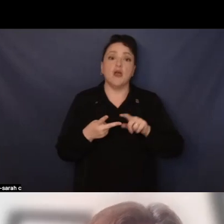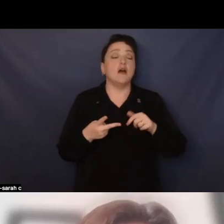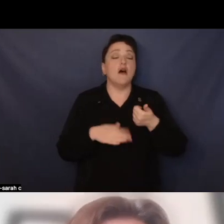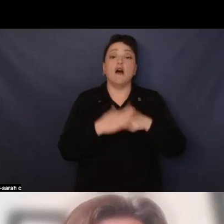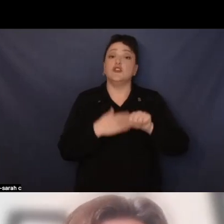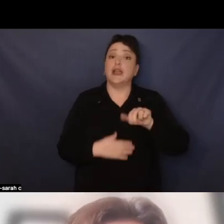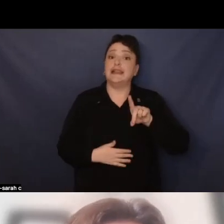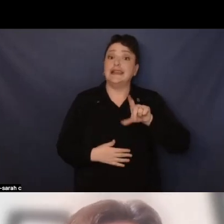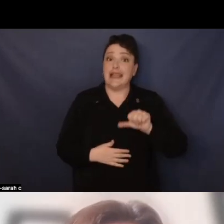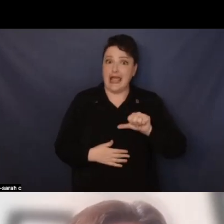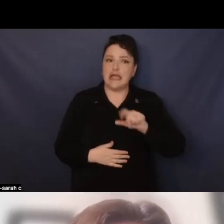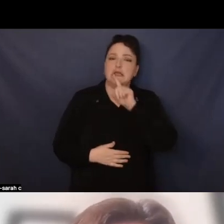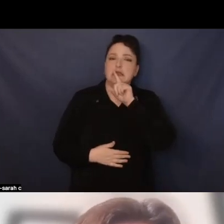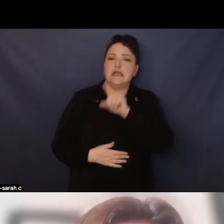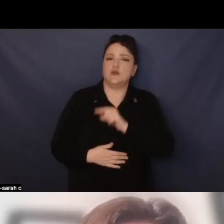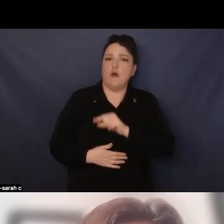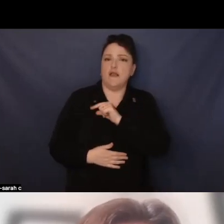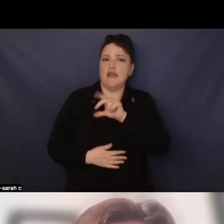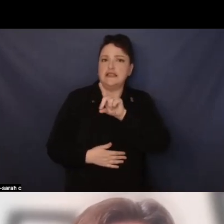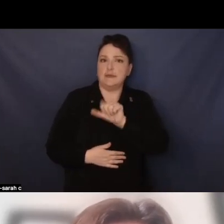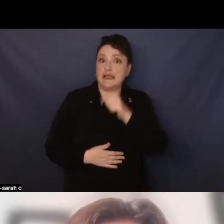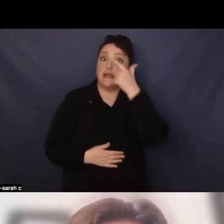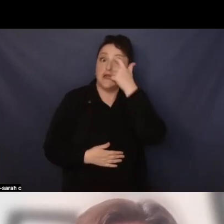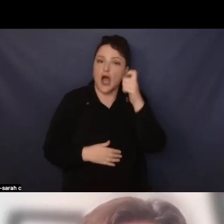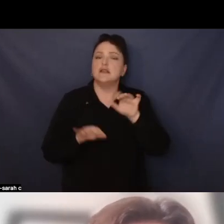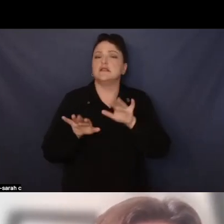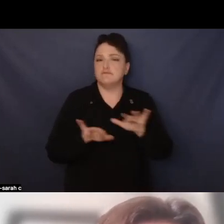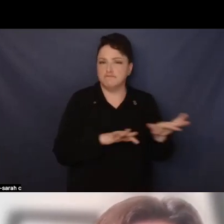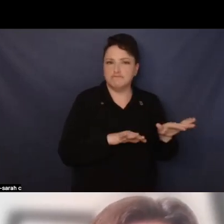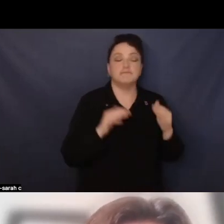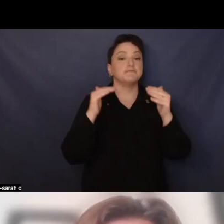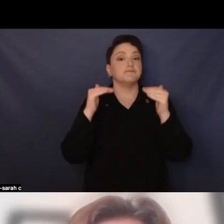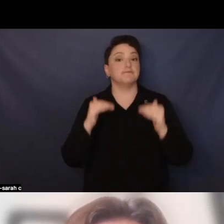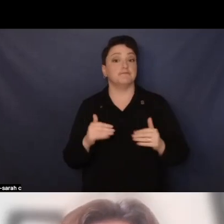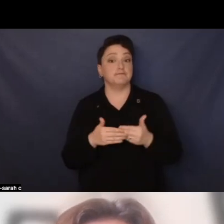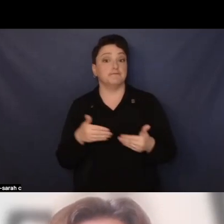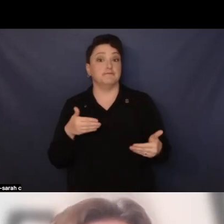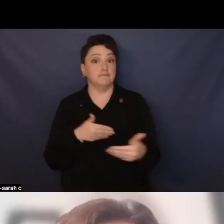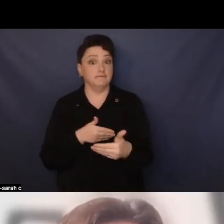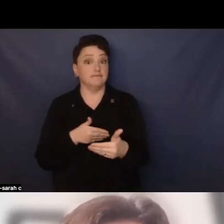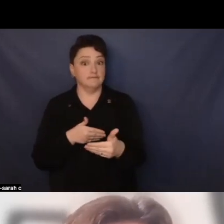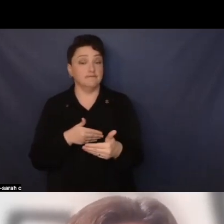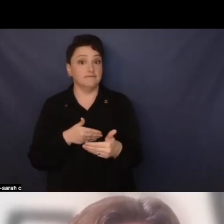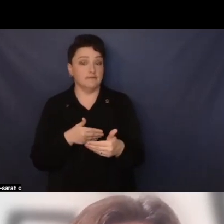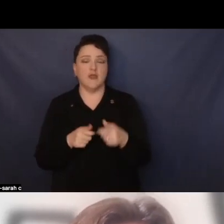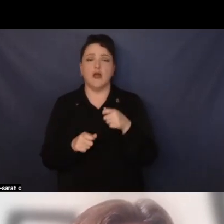Okay. Here the next piece is your statement of why you need the accommodation.